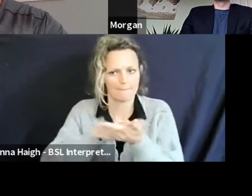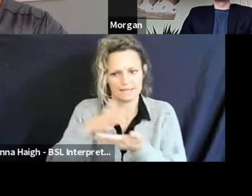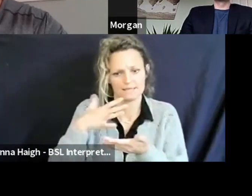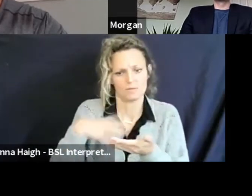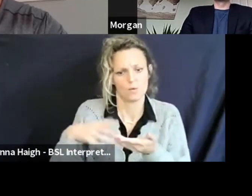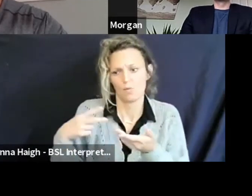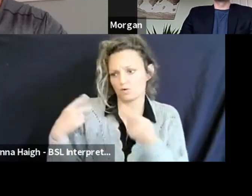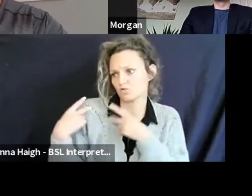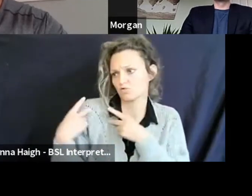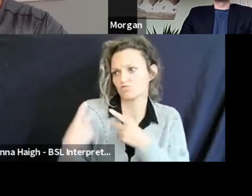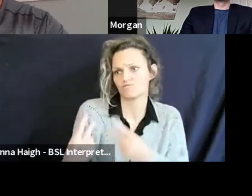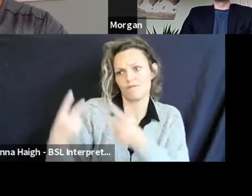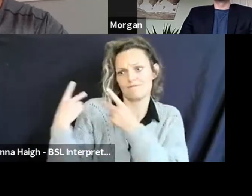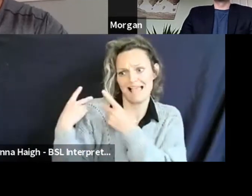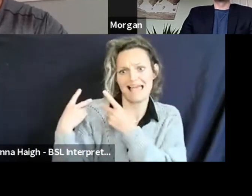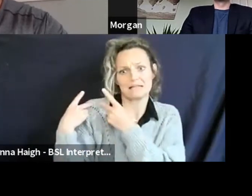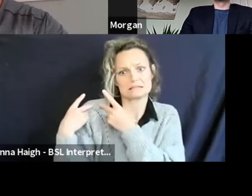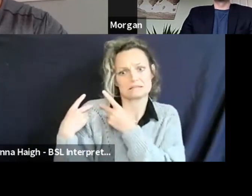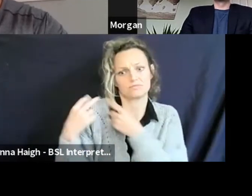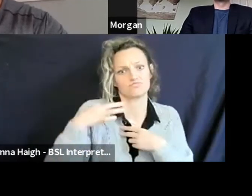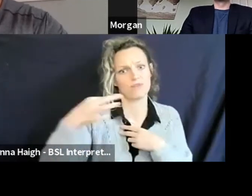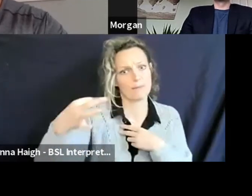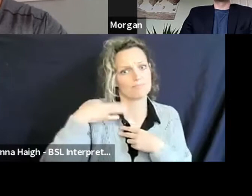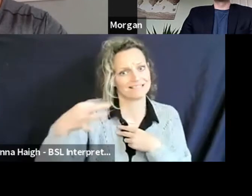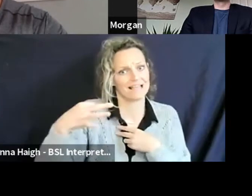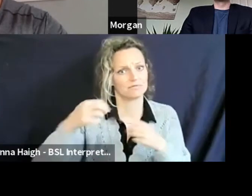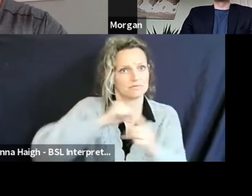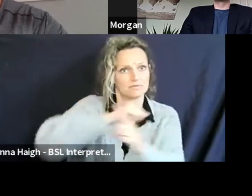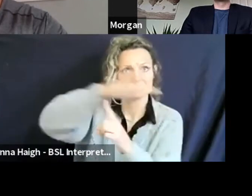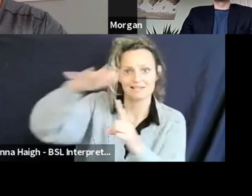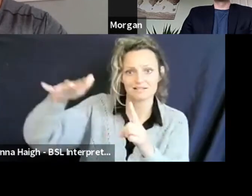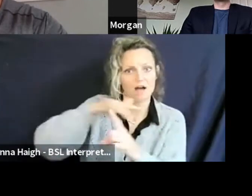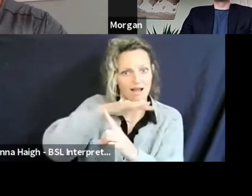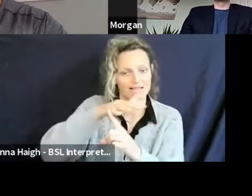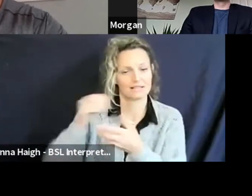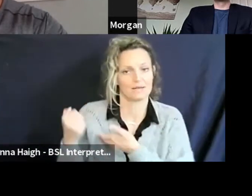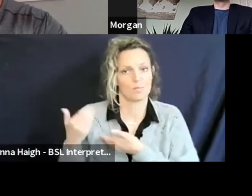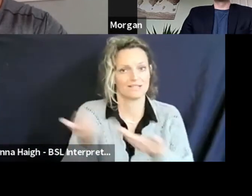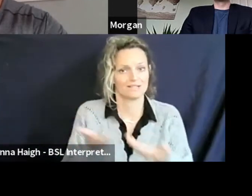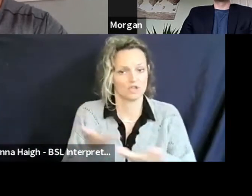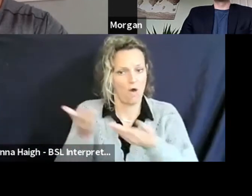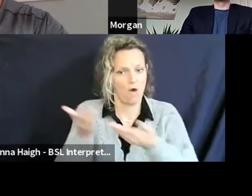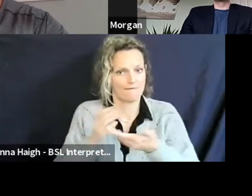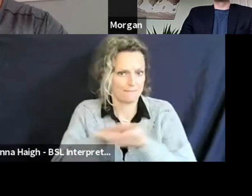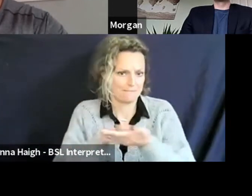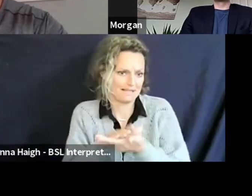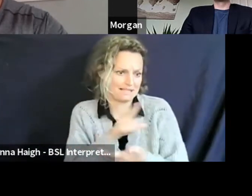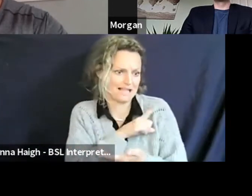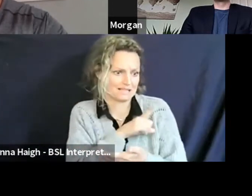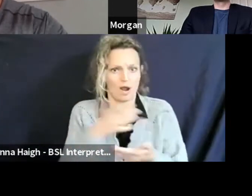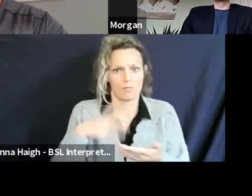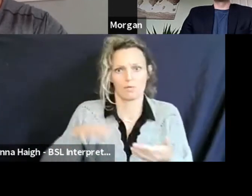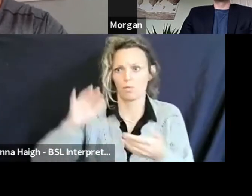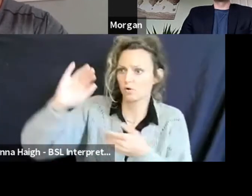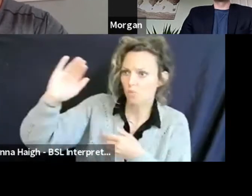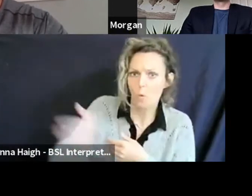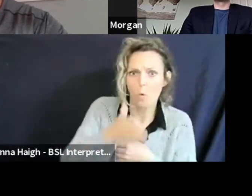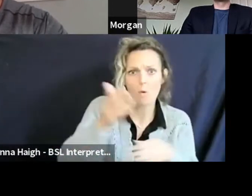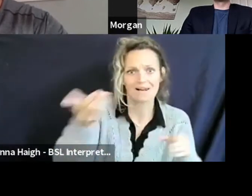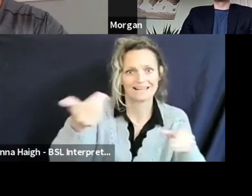To be true to society and to be true to the beliefs of certainly the Government and what we want as an inclusive employer, we want to reflect the society that we serve.